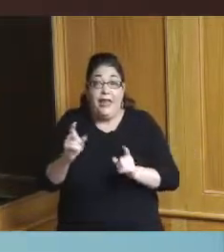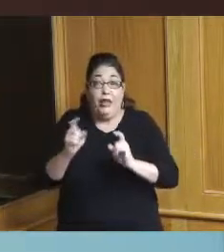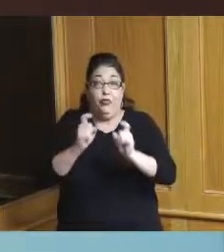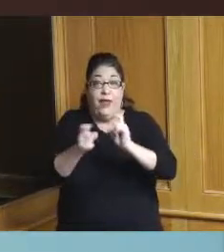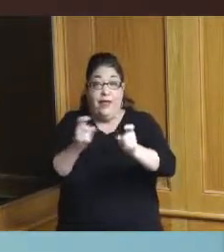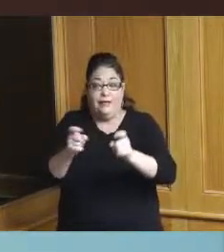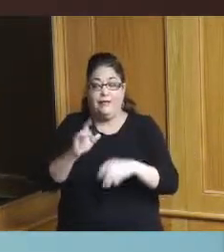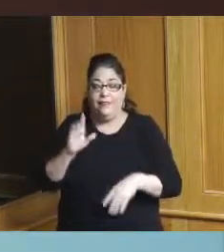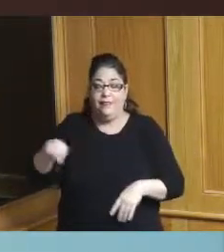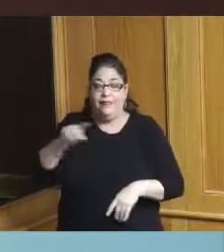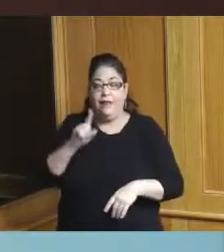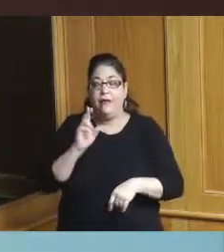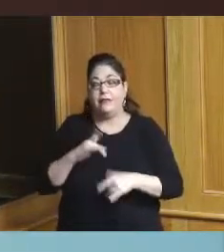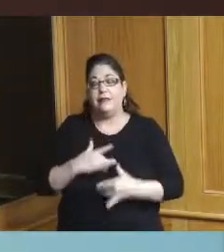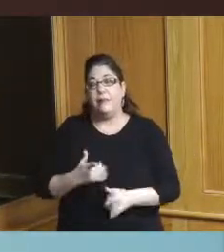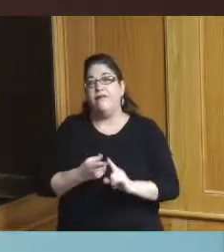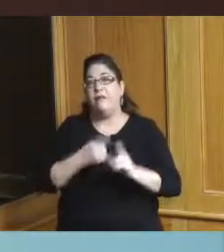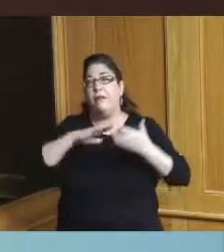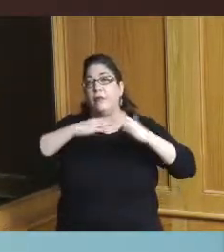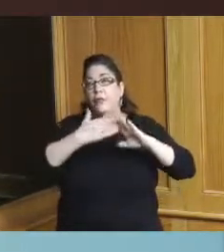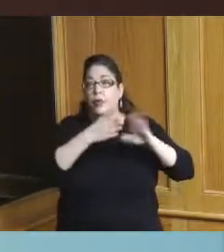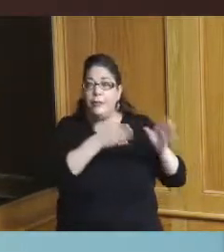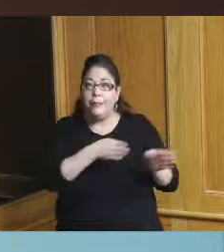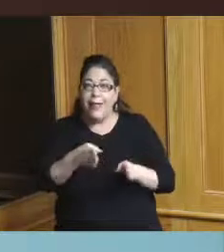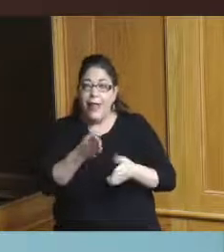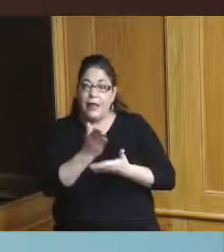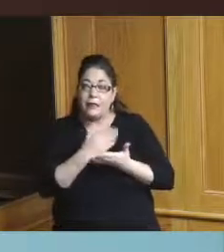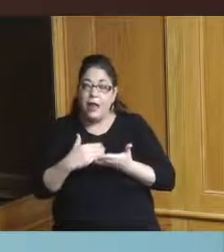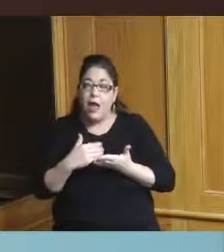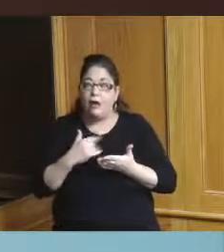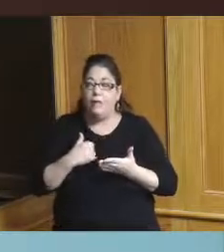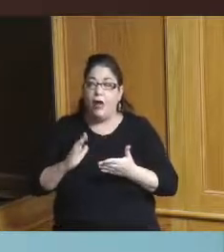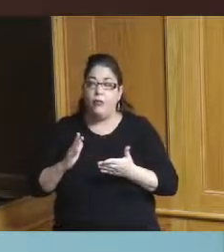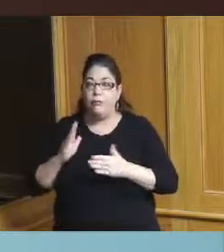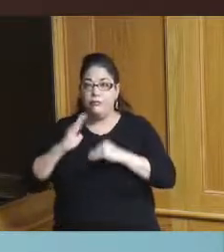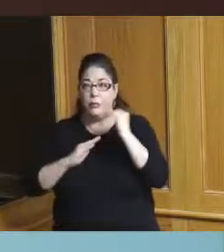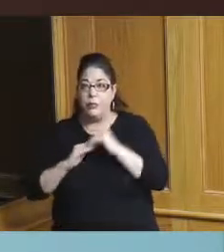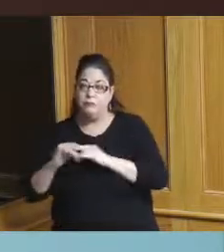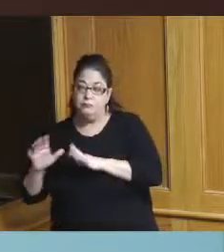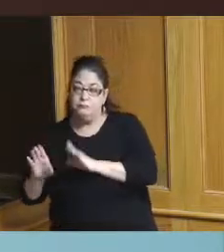came from the community planning side of our shop helped the Community Development division on these